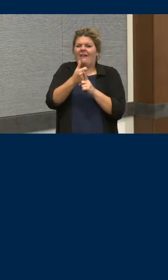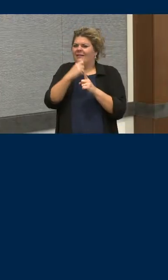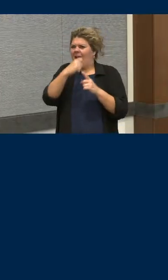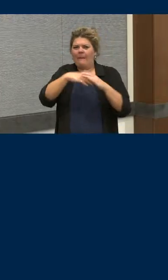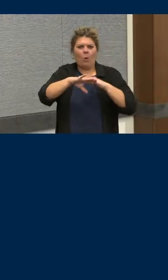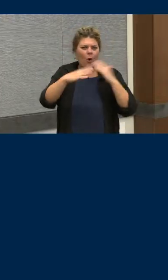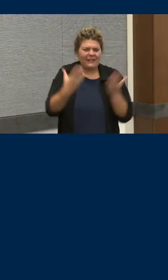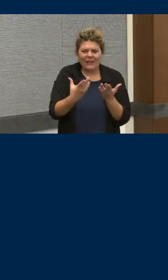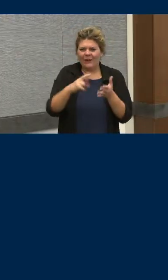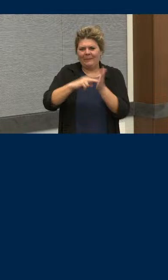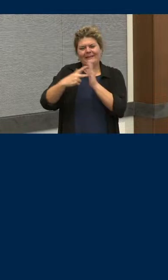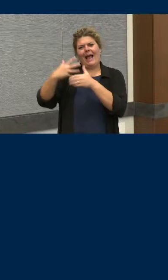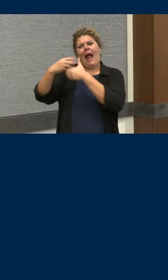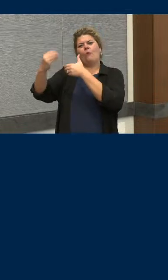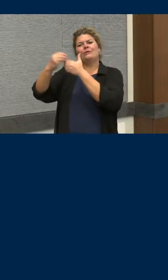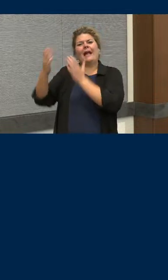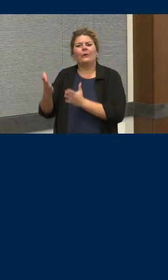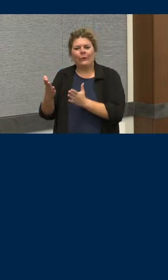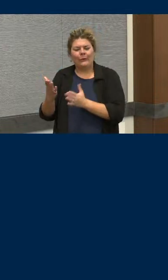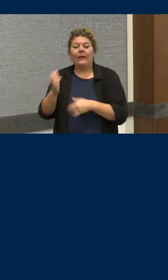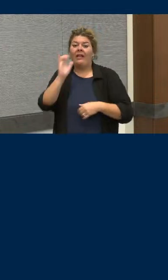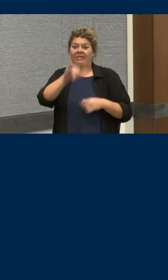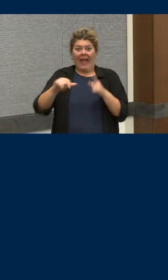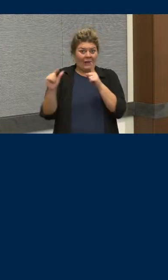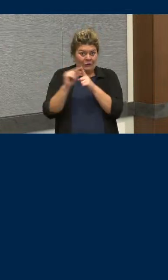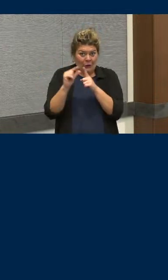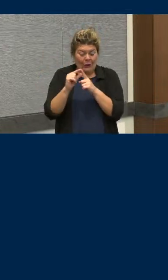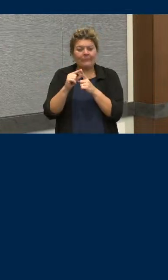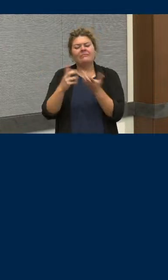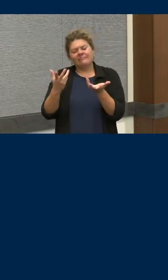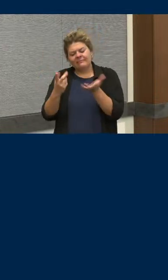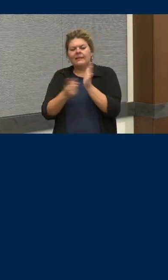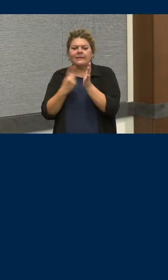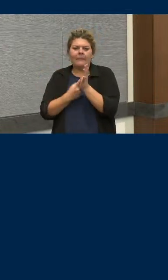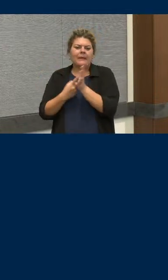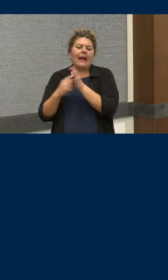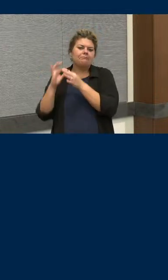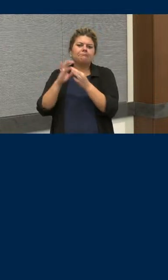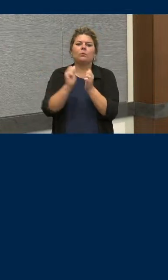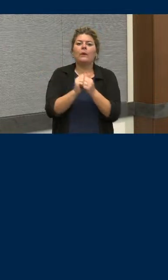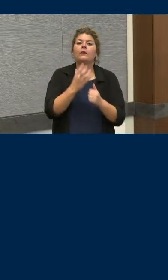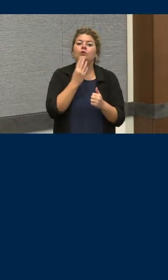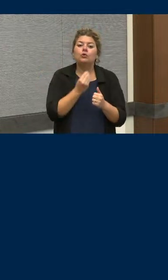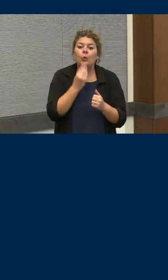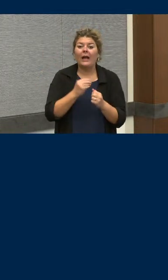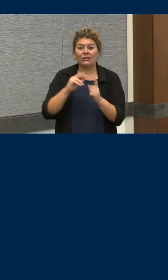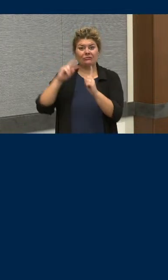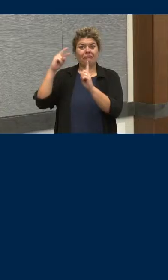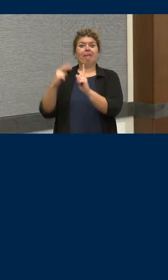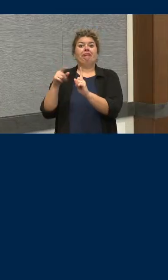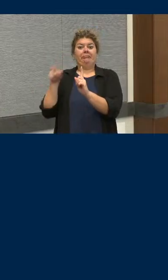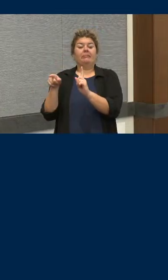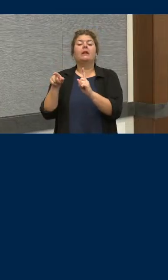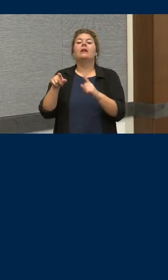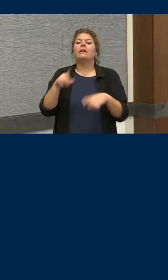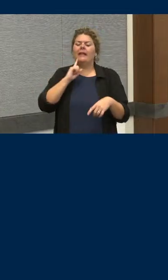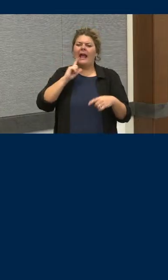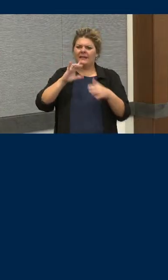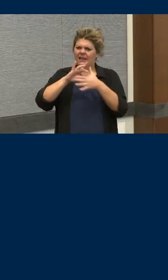reference to a Jewish subject position, is contextually complicated.